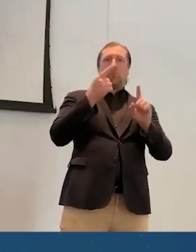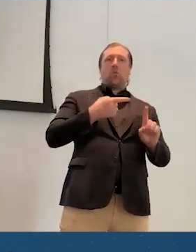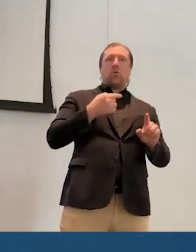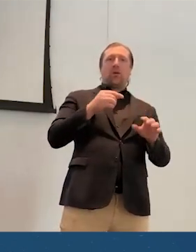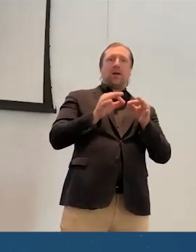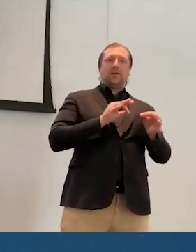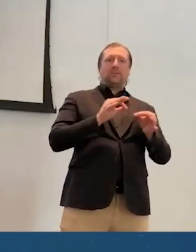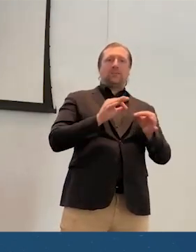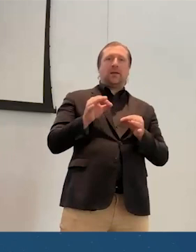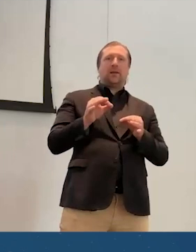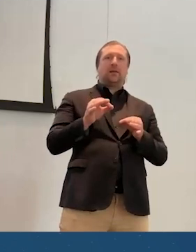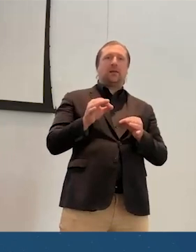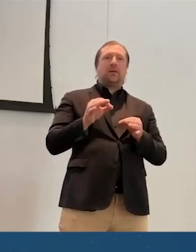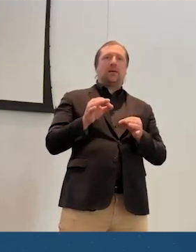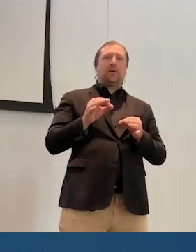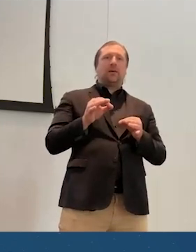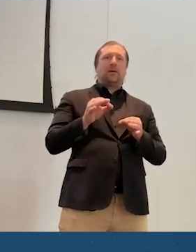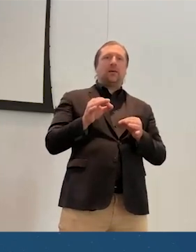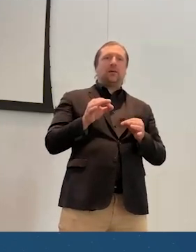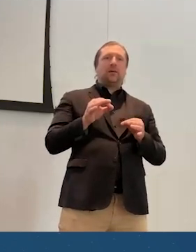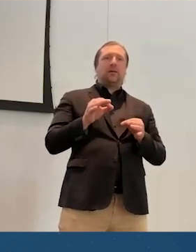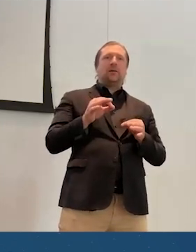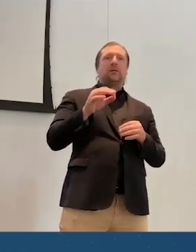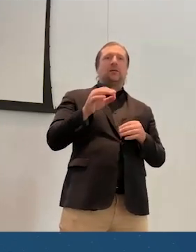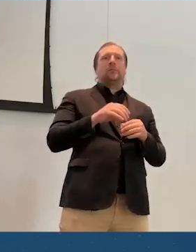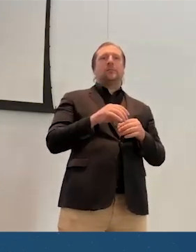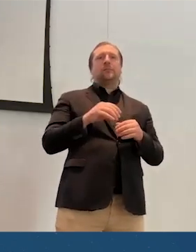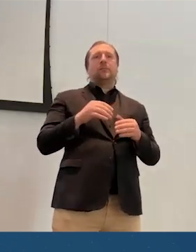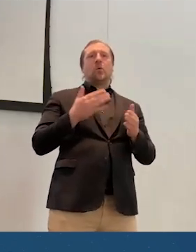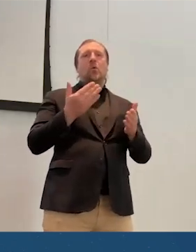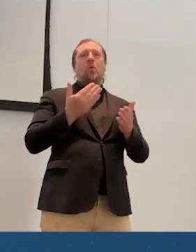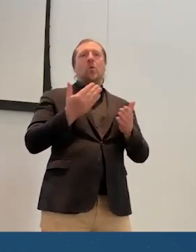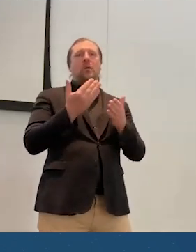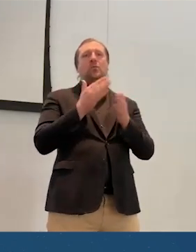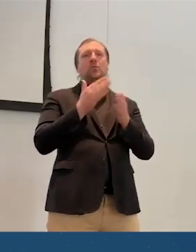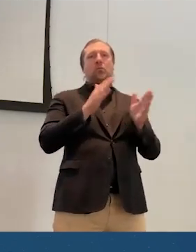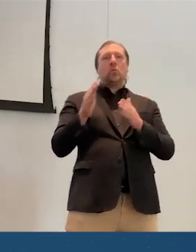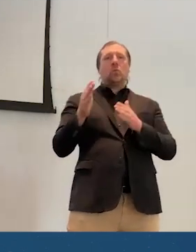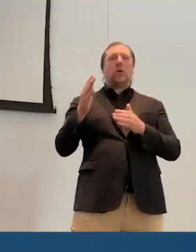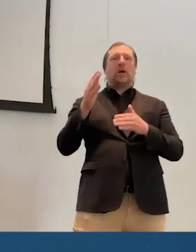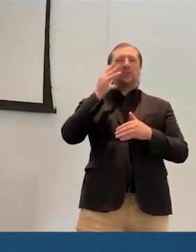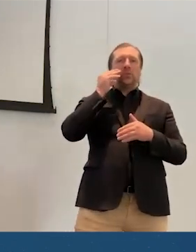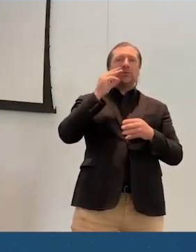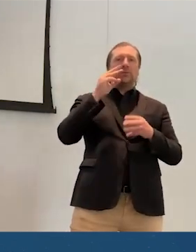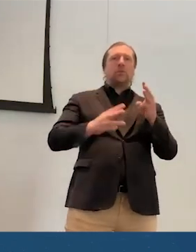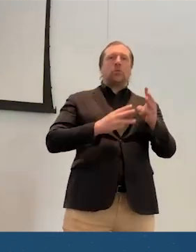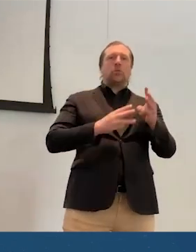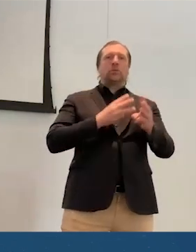but also marks a path forward to the future of that inclusive VR